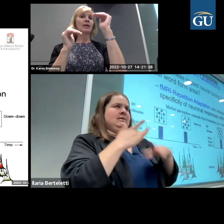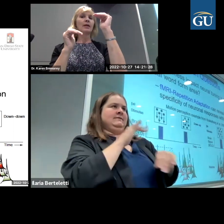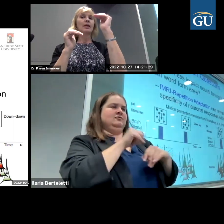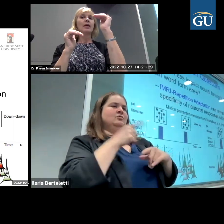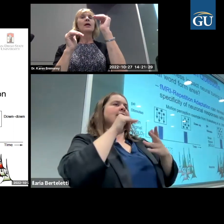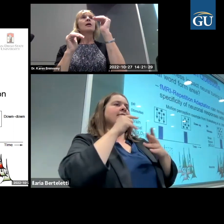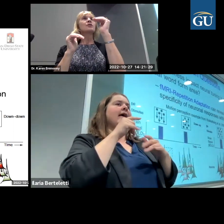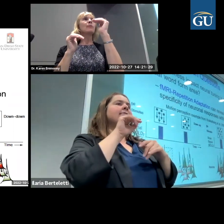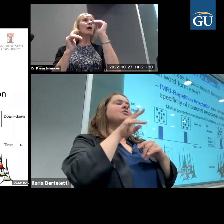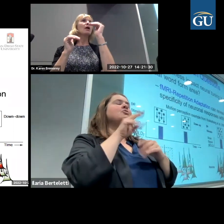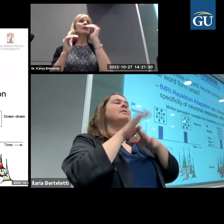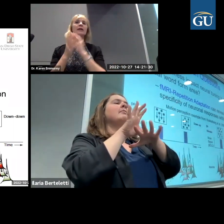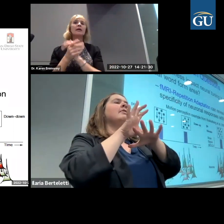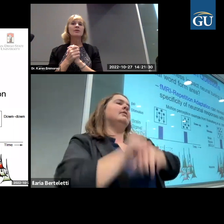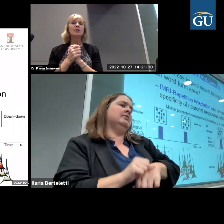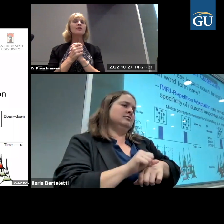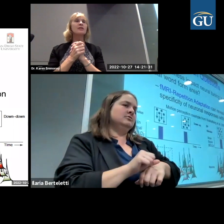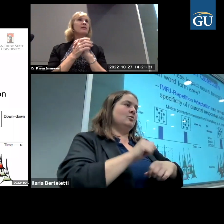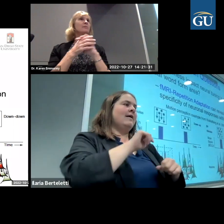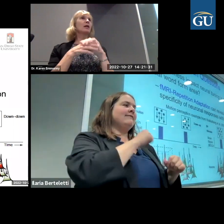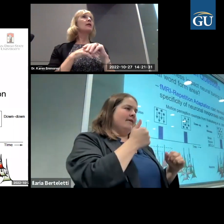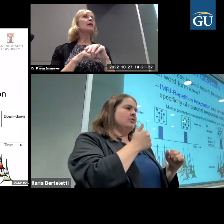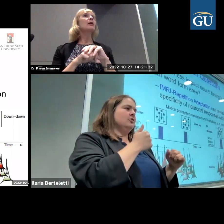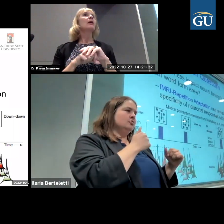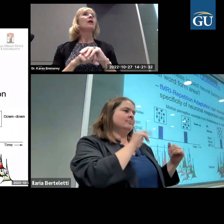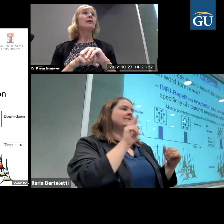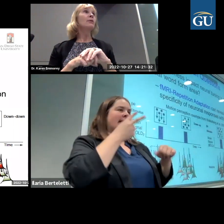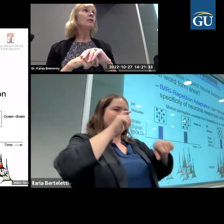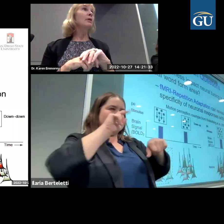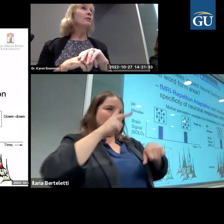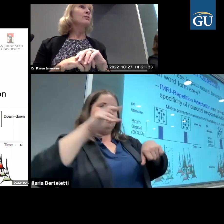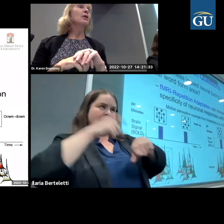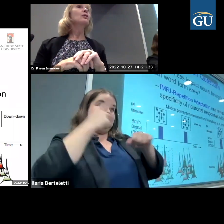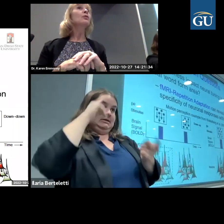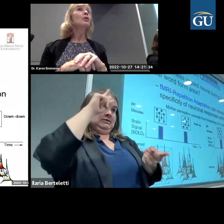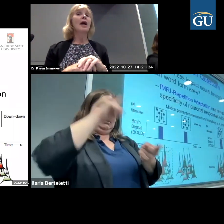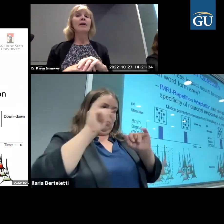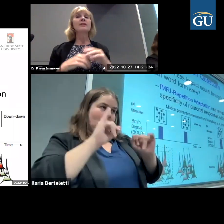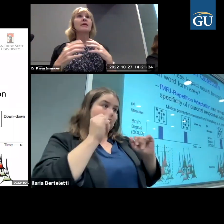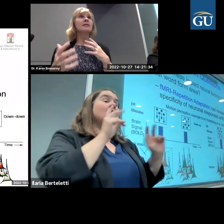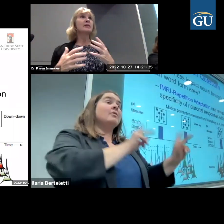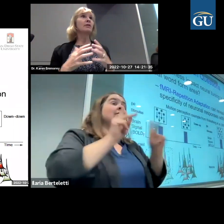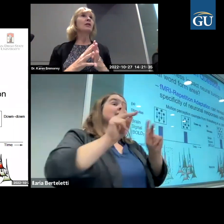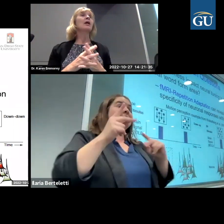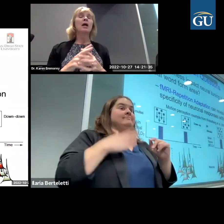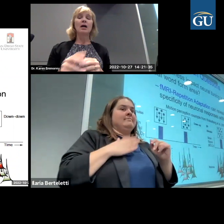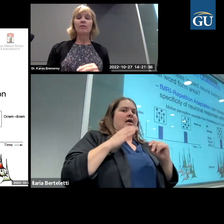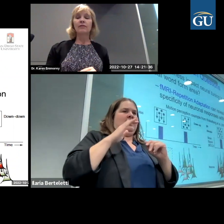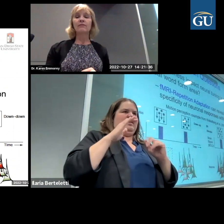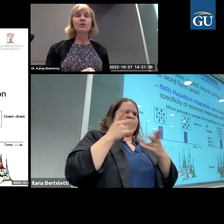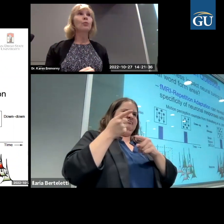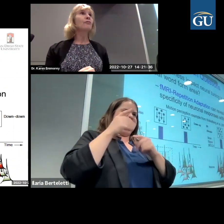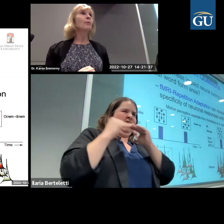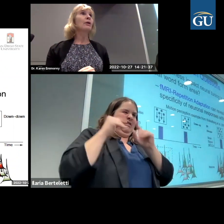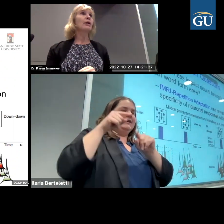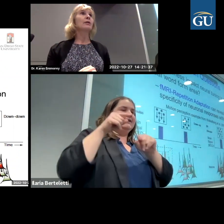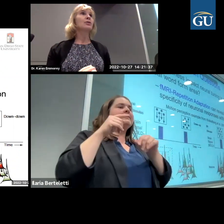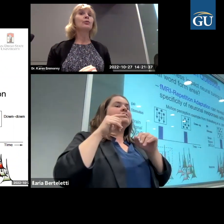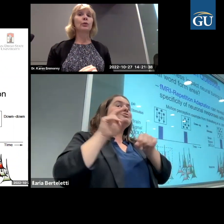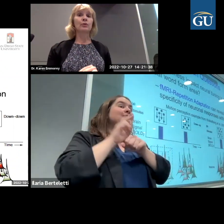So my colleague has used the same technique with hearing readers to look at the sensitivity of the visual word from area to words.